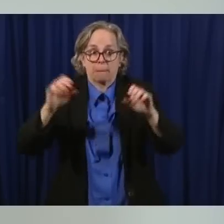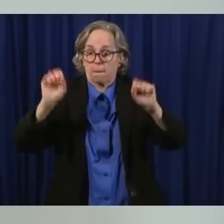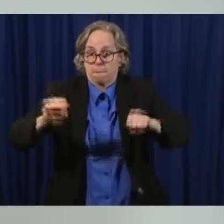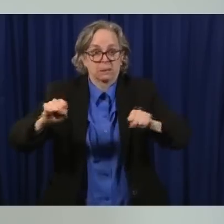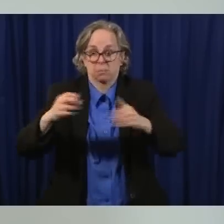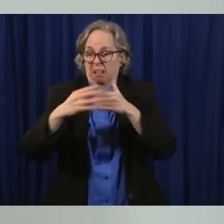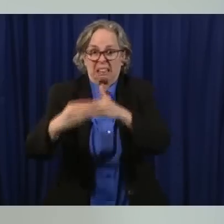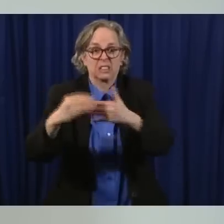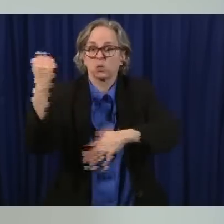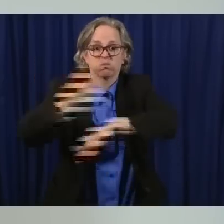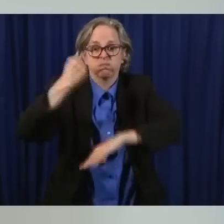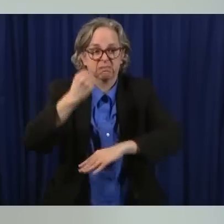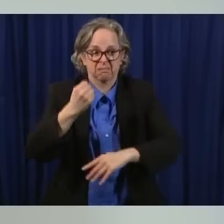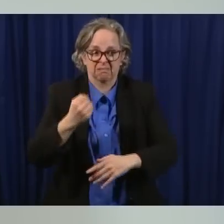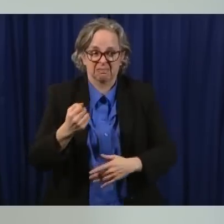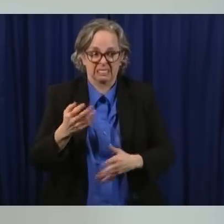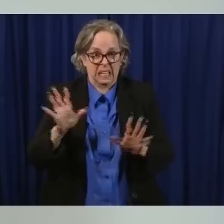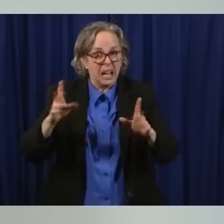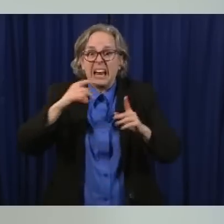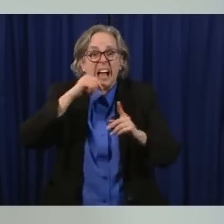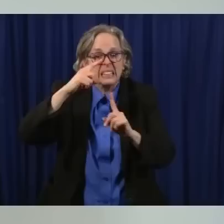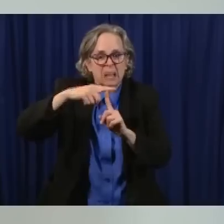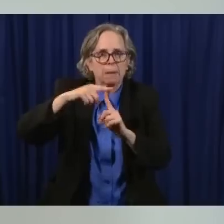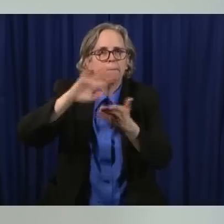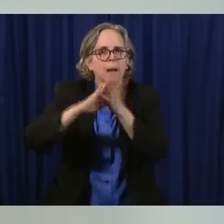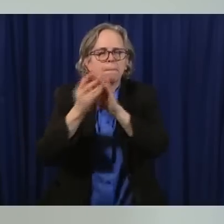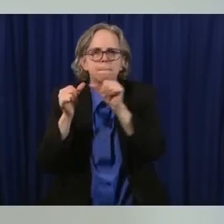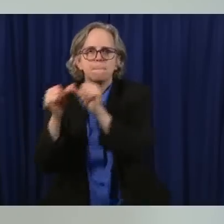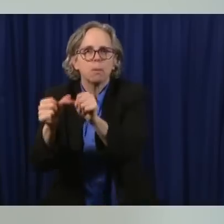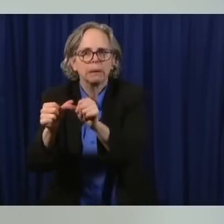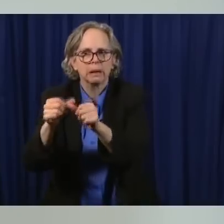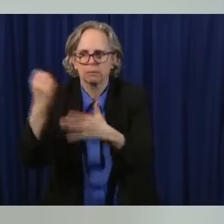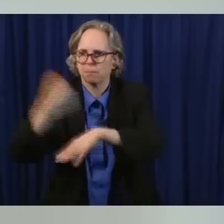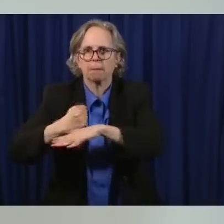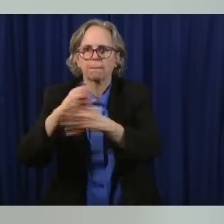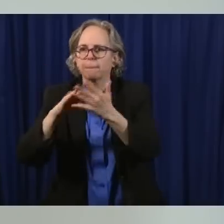LOTS OF THEM, WHO ARE WITHIN DAYS, WEEKS, OF RUNNING OUT OF MONEY. RUNNING OUT OF CASH. AND MANY OF THEM WILL